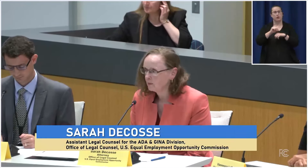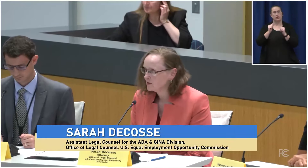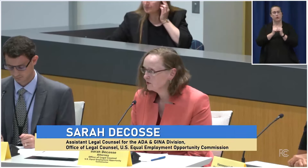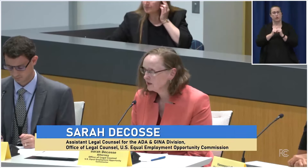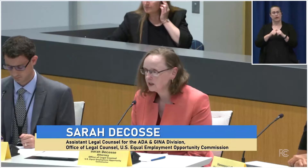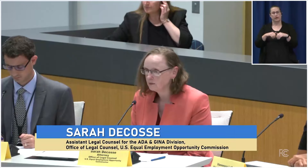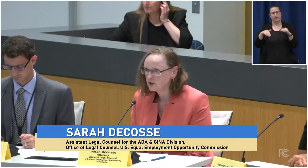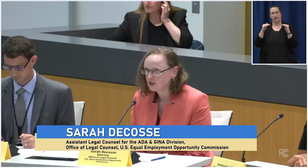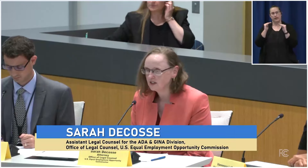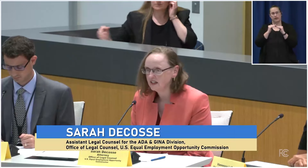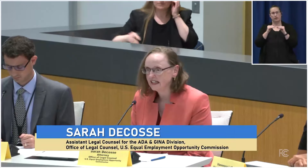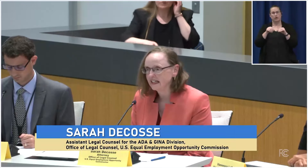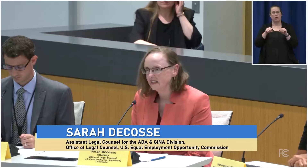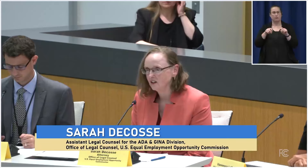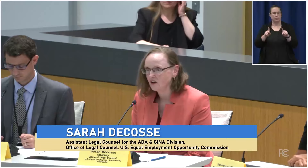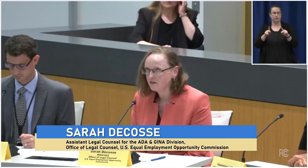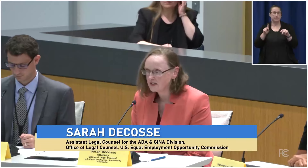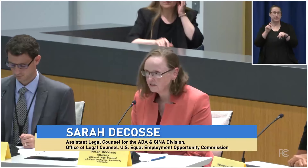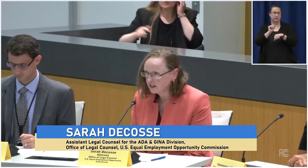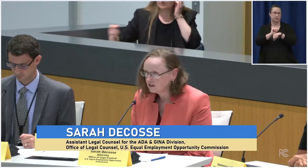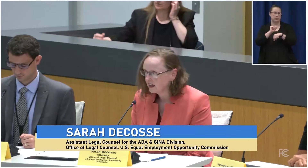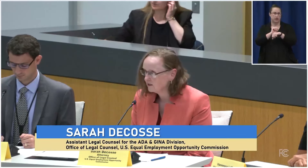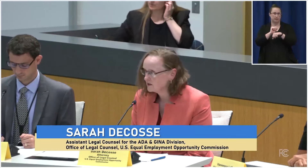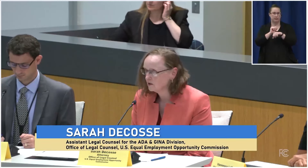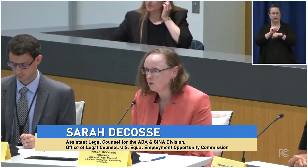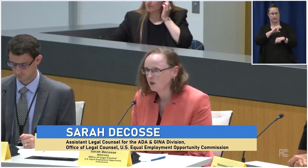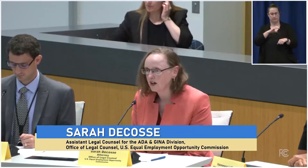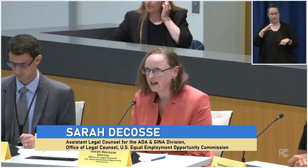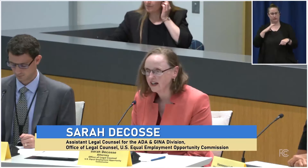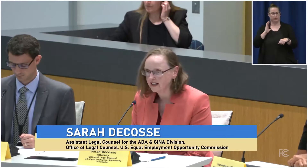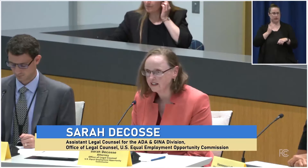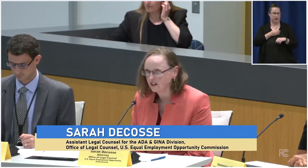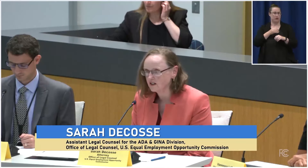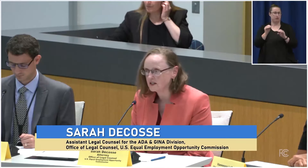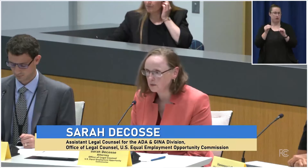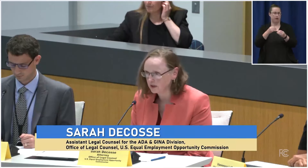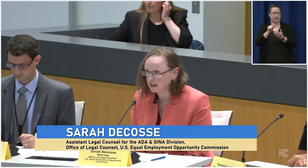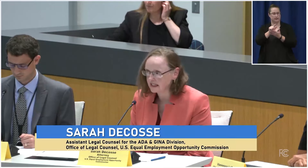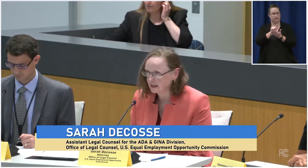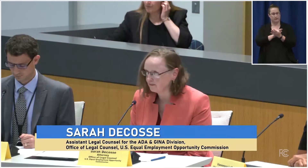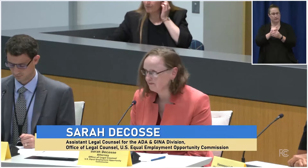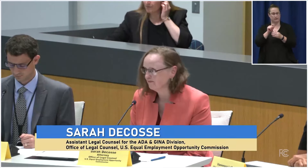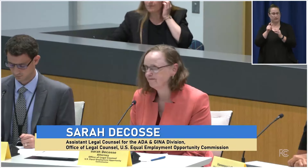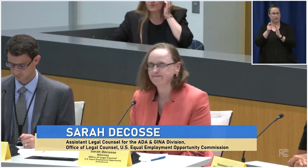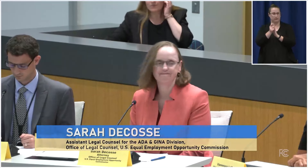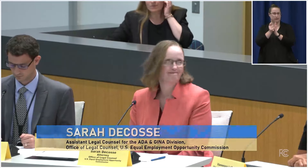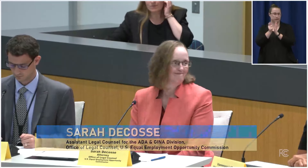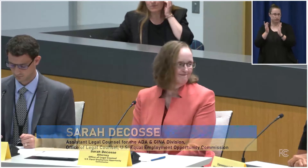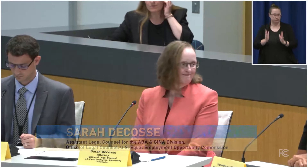I HAVE STRAIGHT HAIR. AND I USE SHE/HER PRONOUNS. AND I WORK WITH THE EQUAL EMPLOYMENT OPPORTUNITY